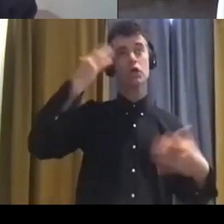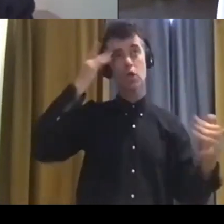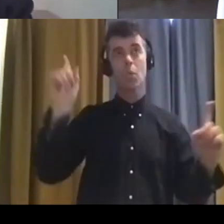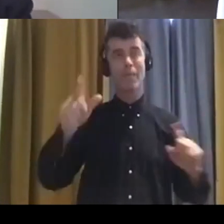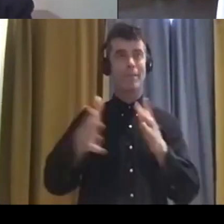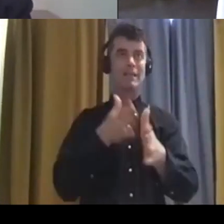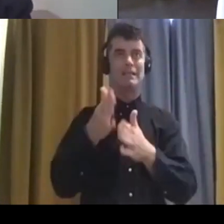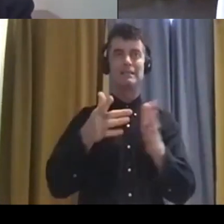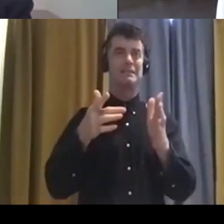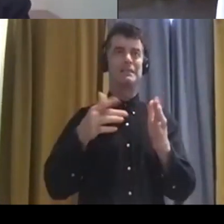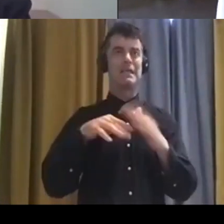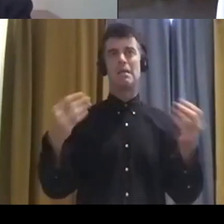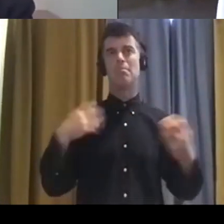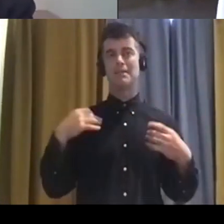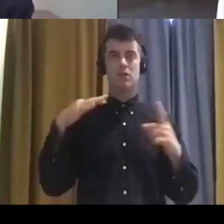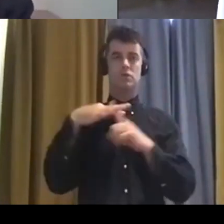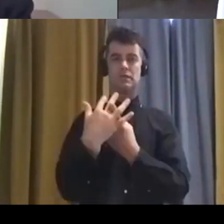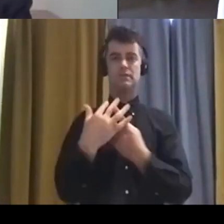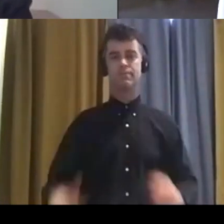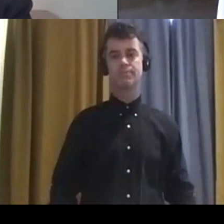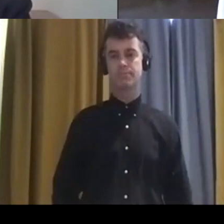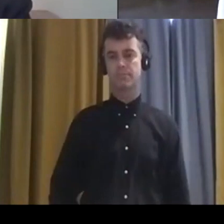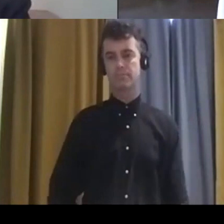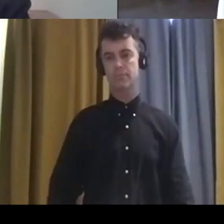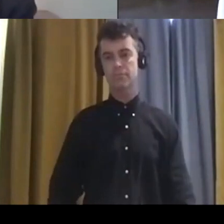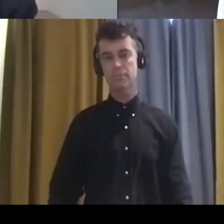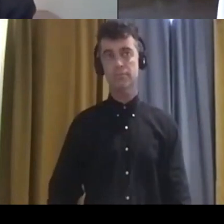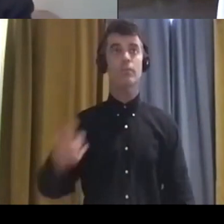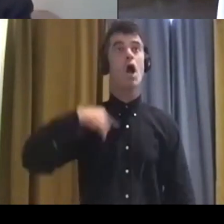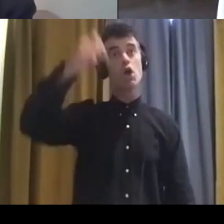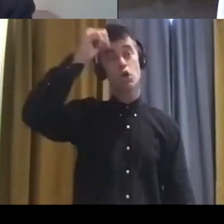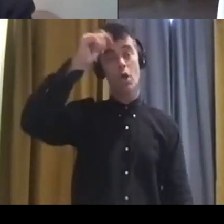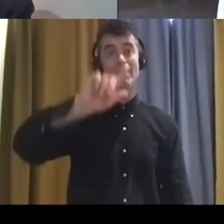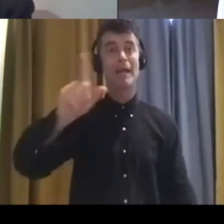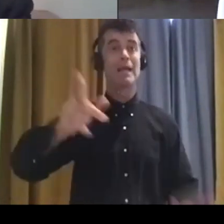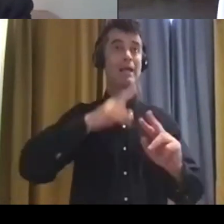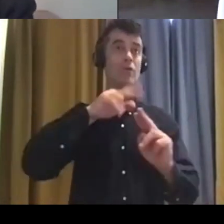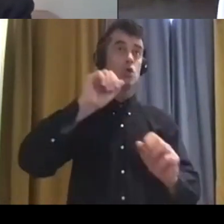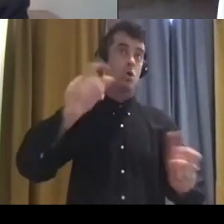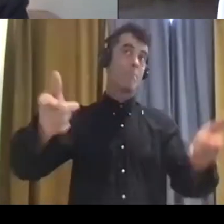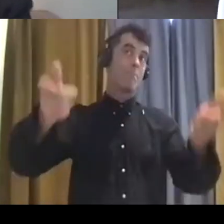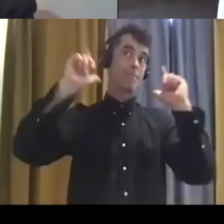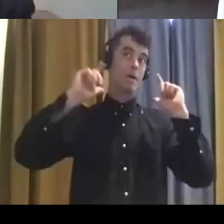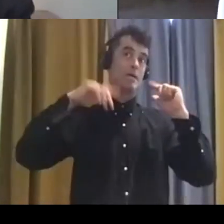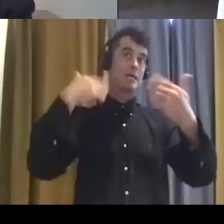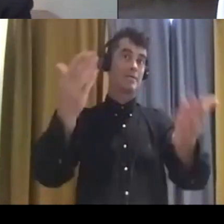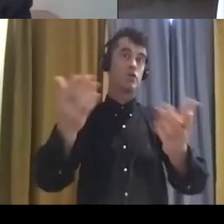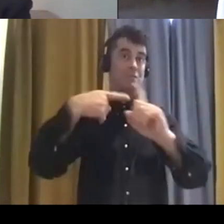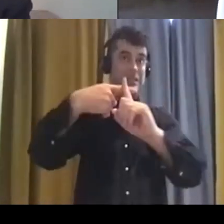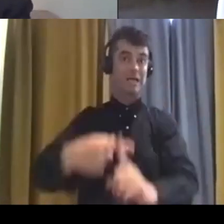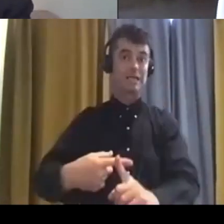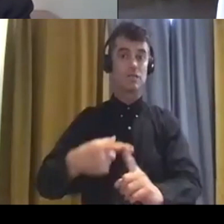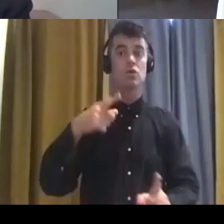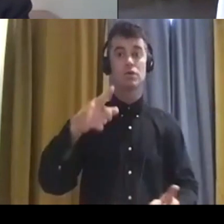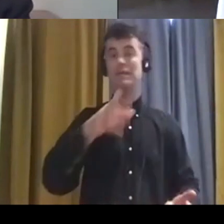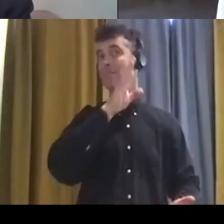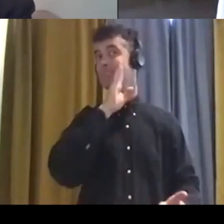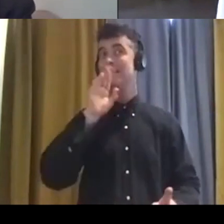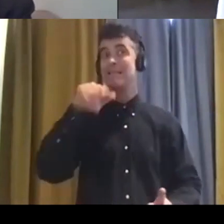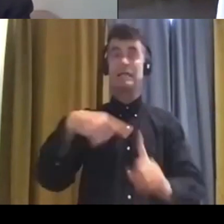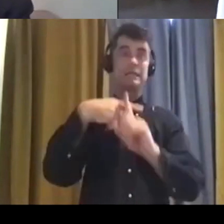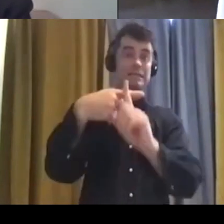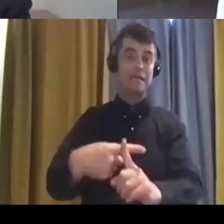business context. I do know that if your boss gives you a target and you miss that target